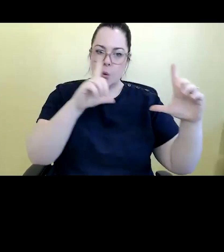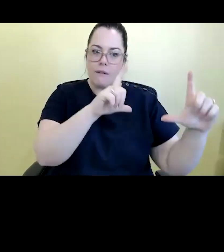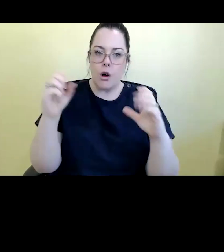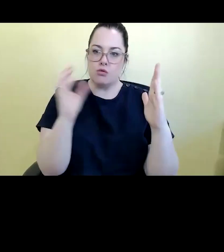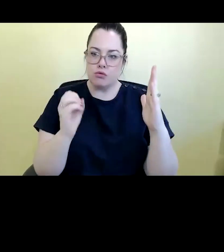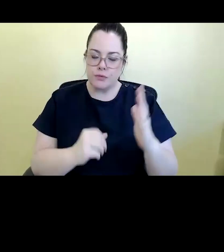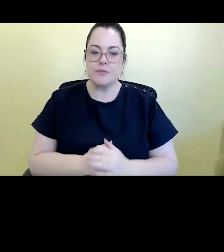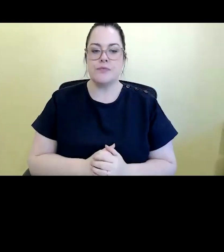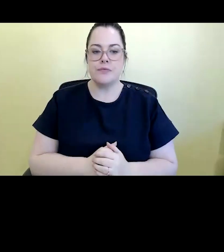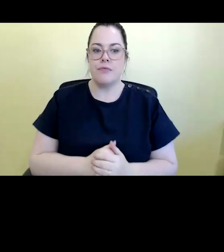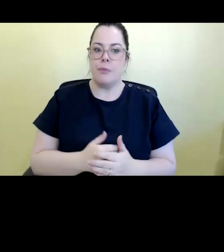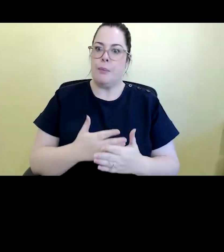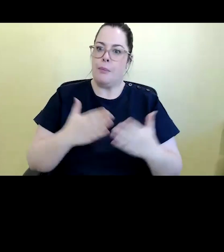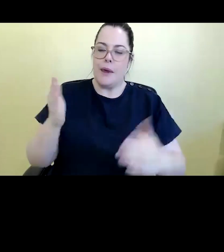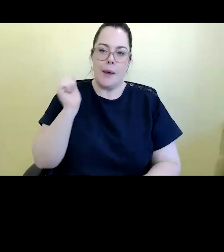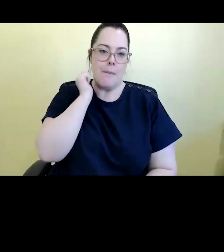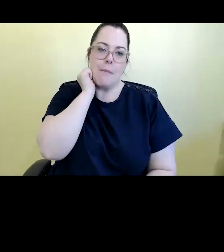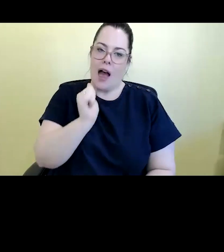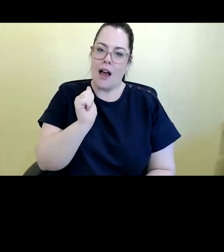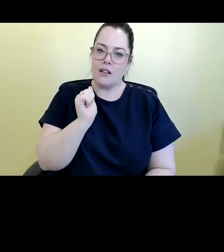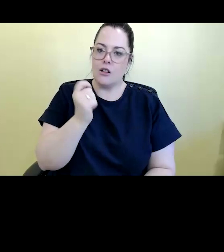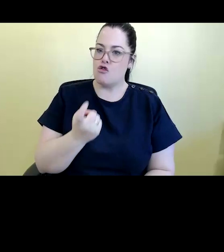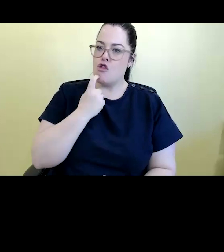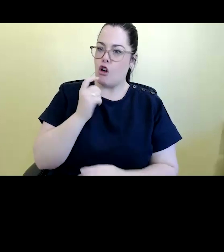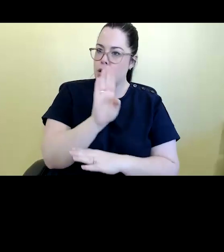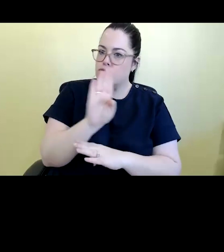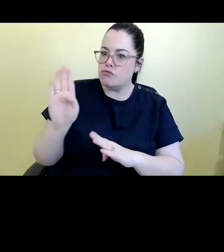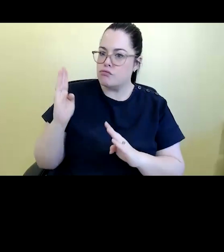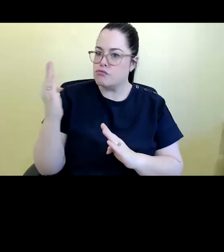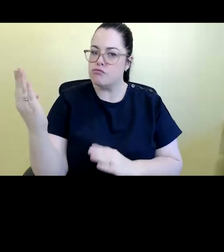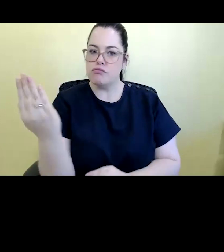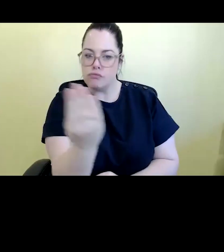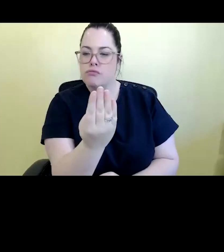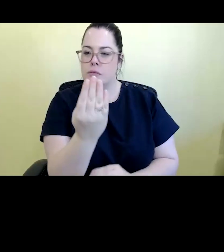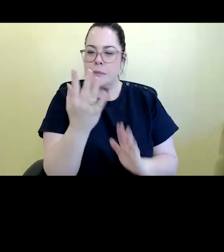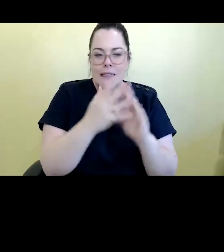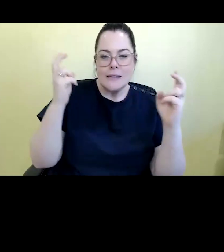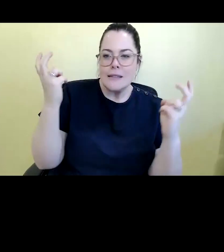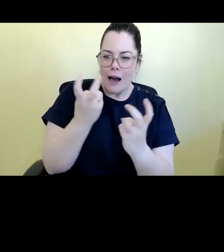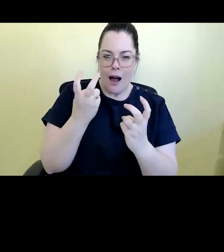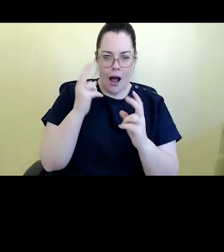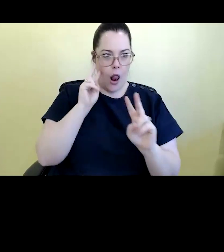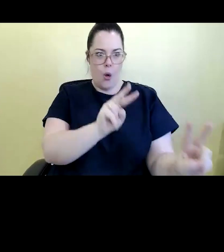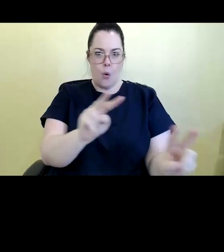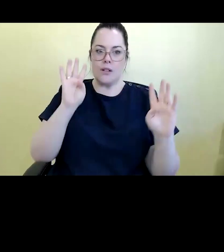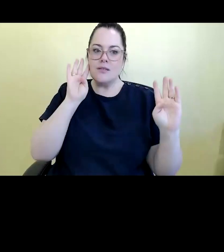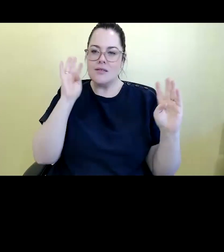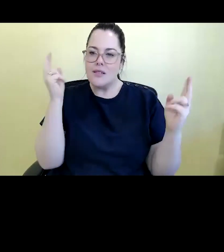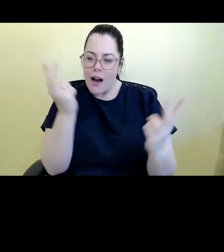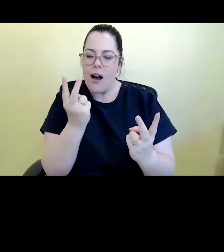slabs of concrete give the pavilion a dark exterior. Some panels fold open, namely the